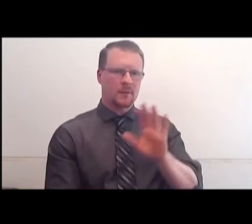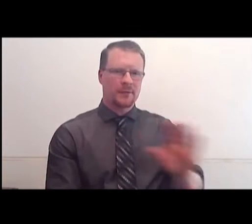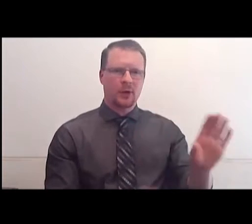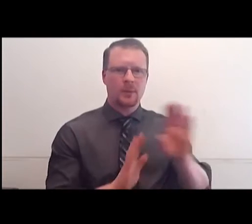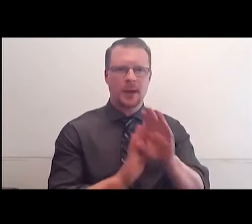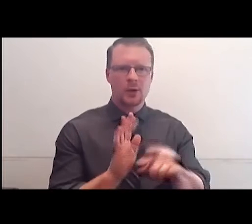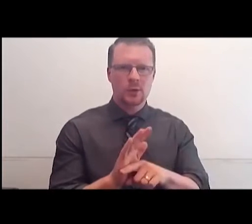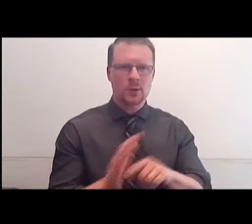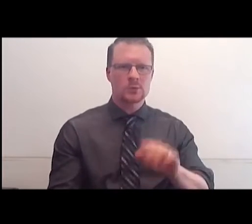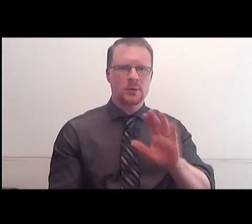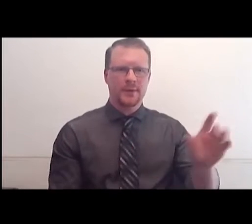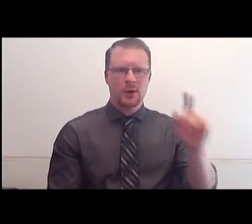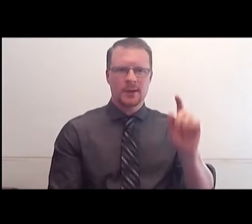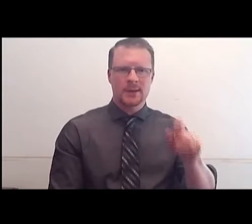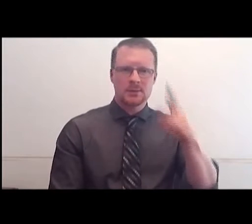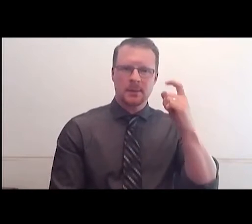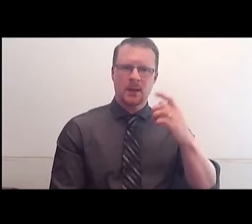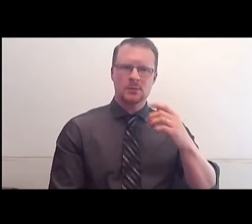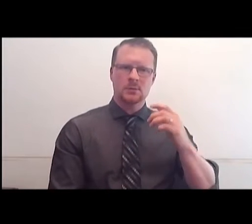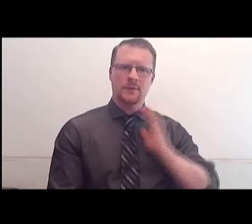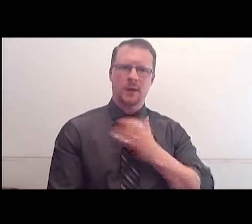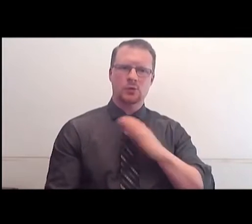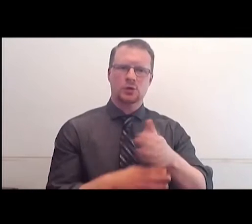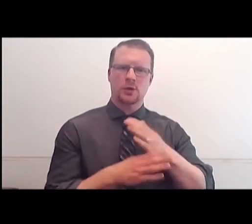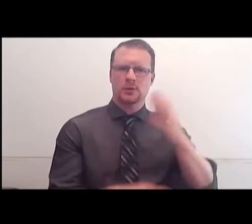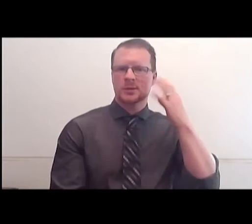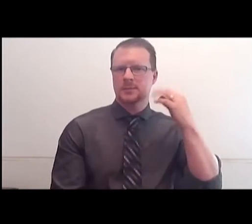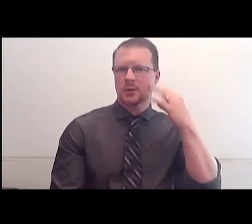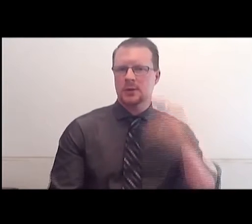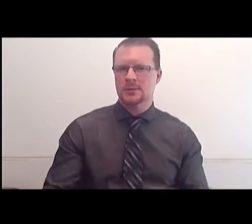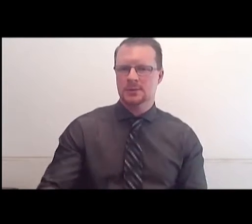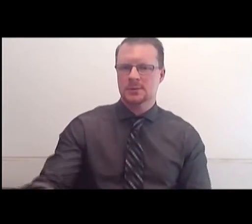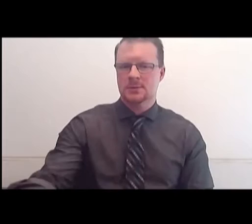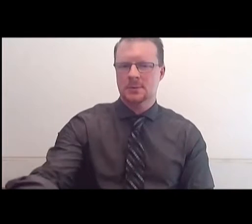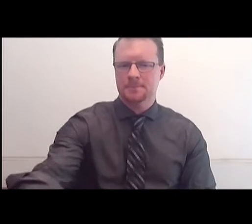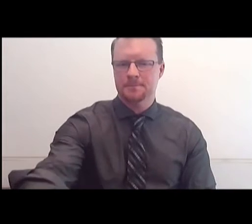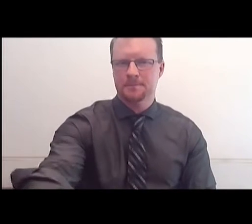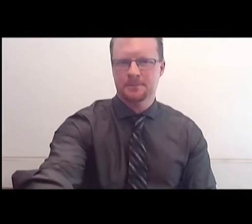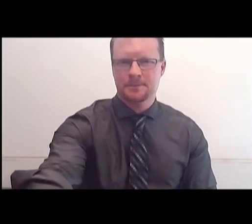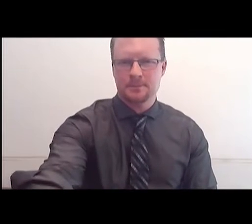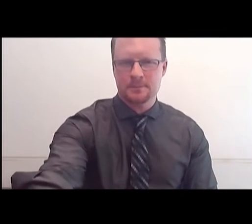That came from my understanding of their background and their needs because of our shared experiences.